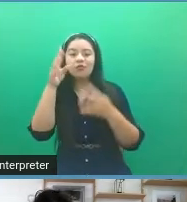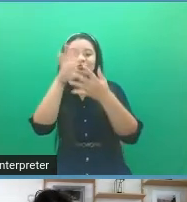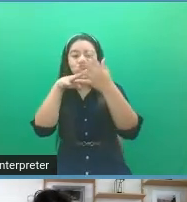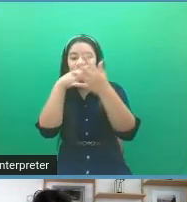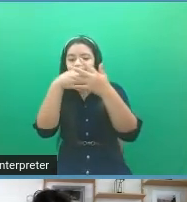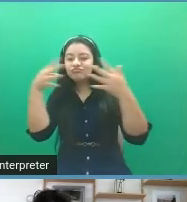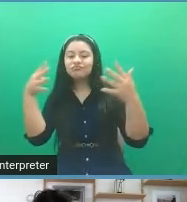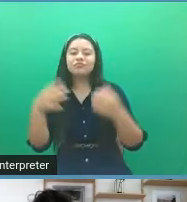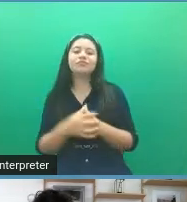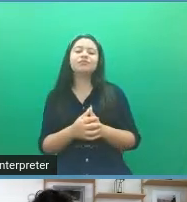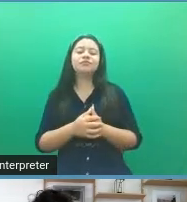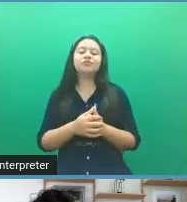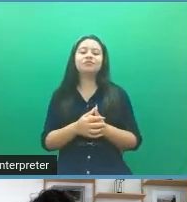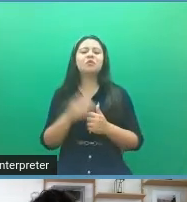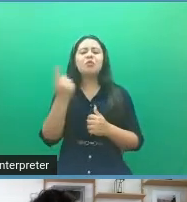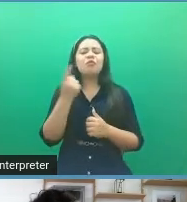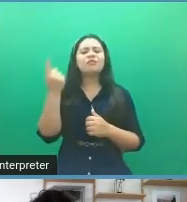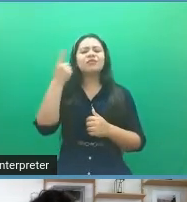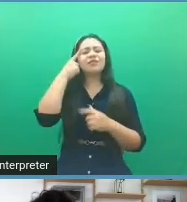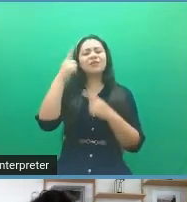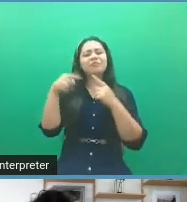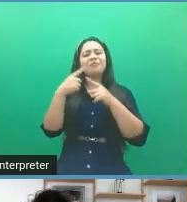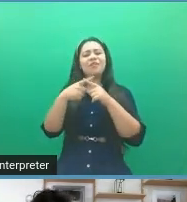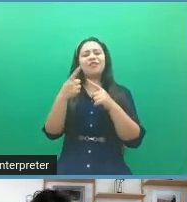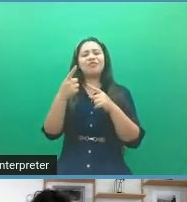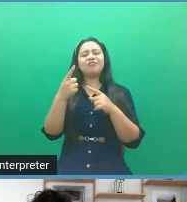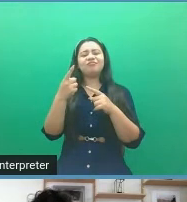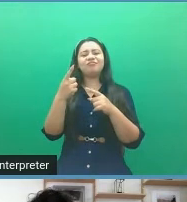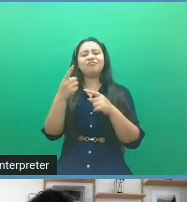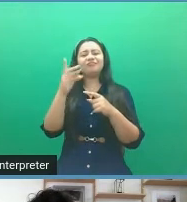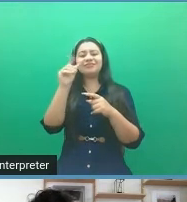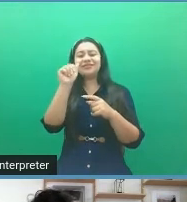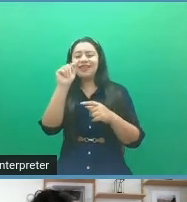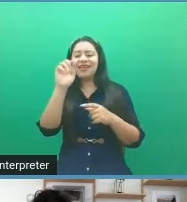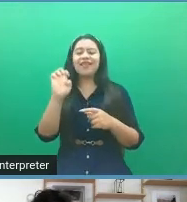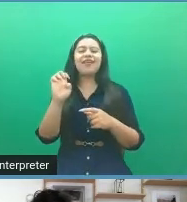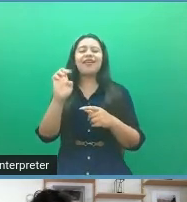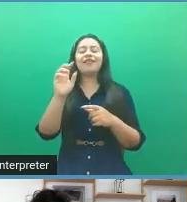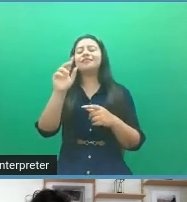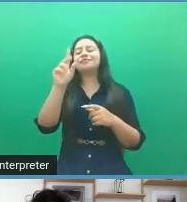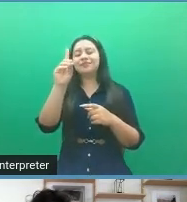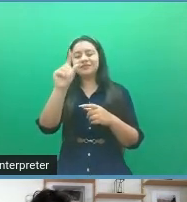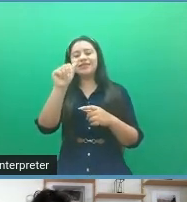idea is to always think about it really is just data and information and how we're going to best